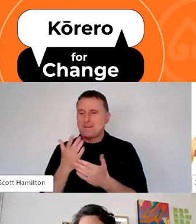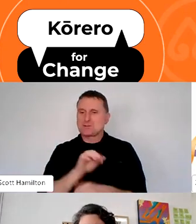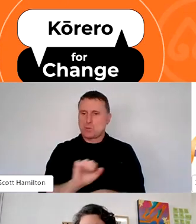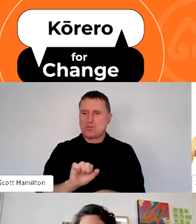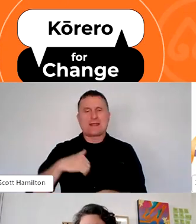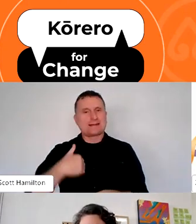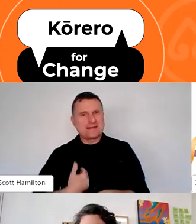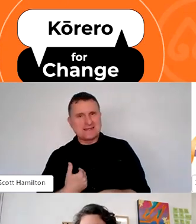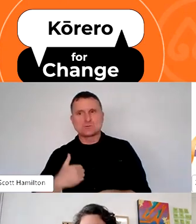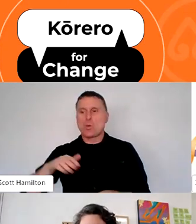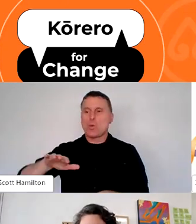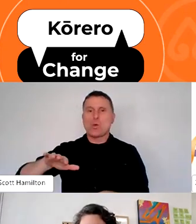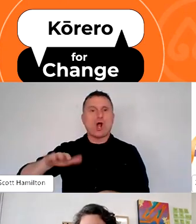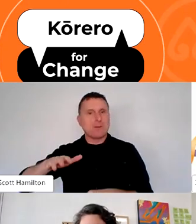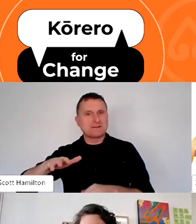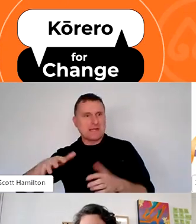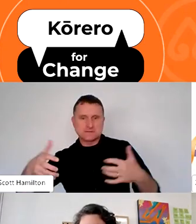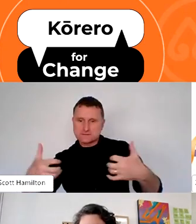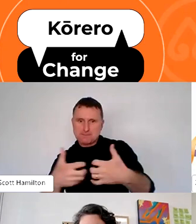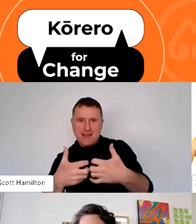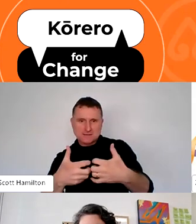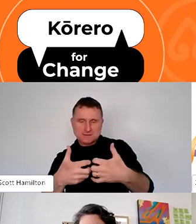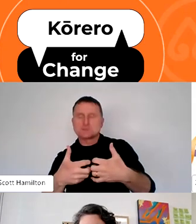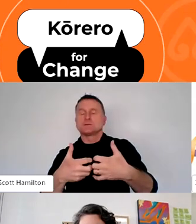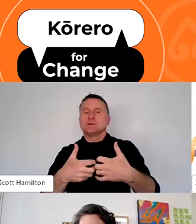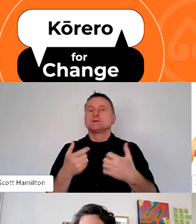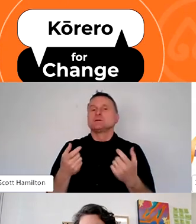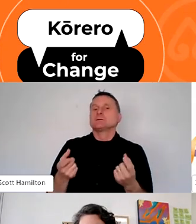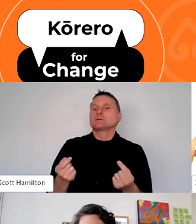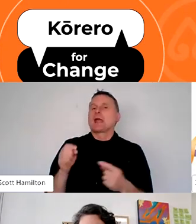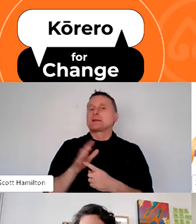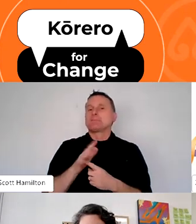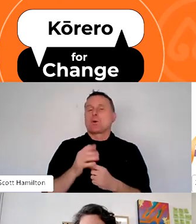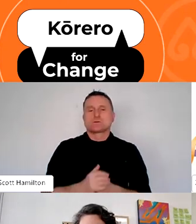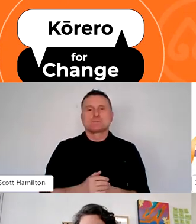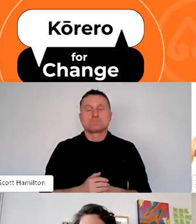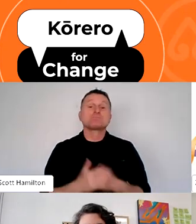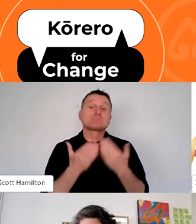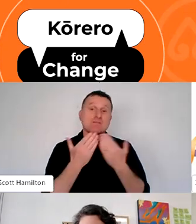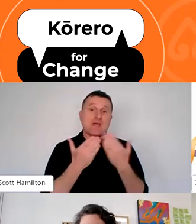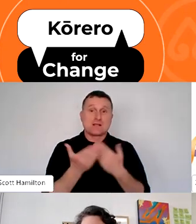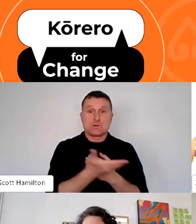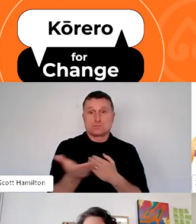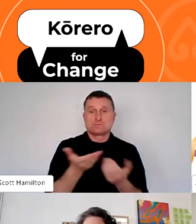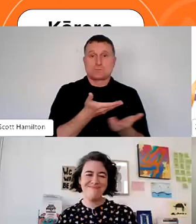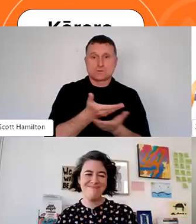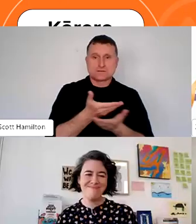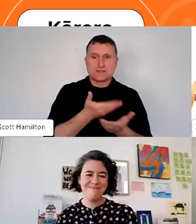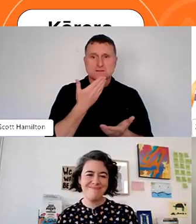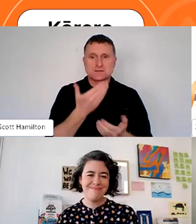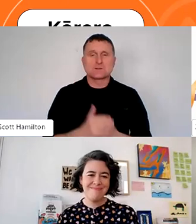to all our panellists this morning, we appreciate those discussions.